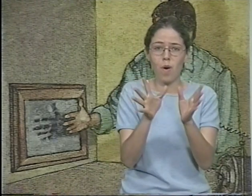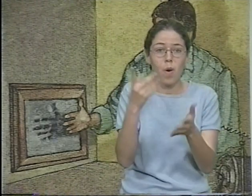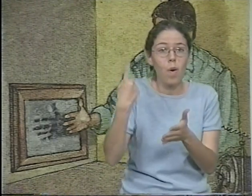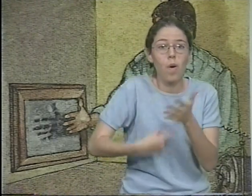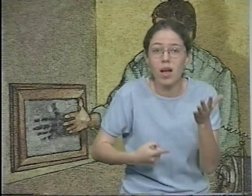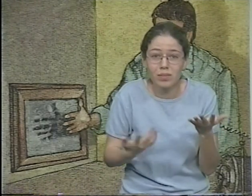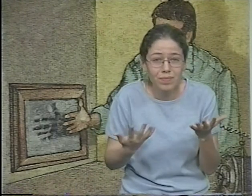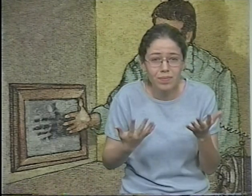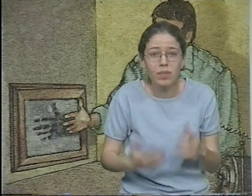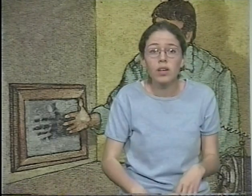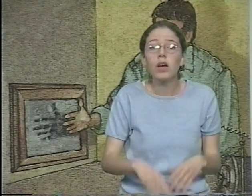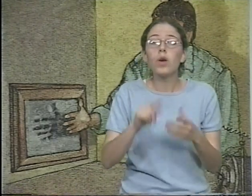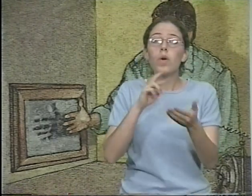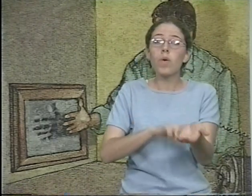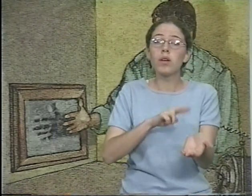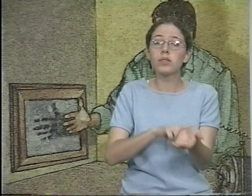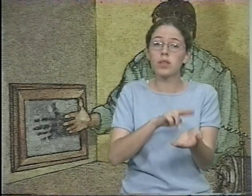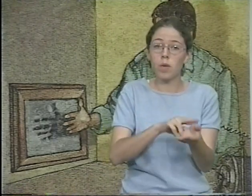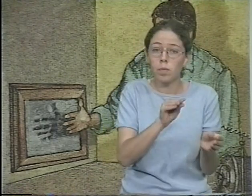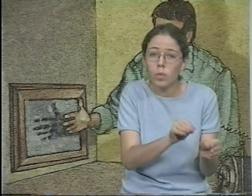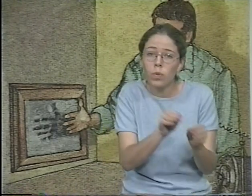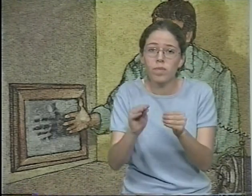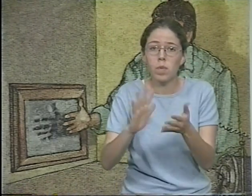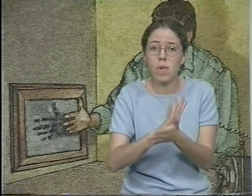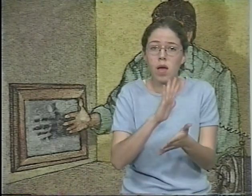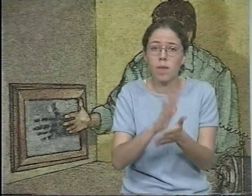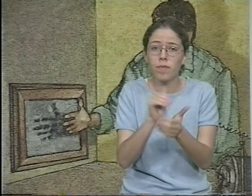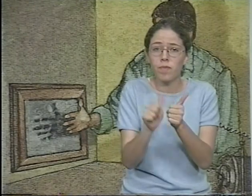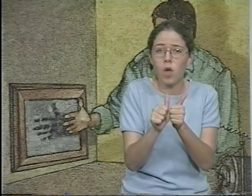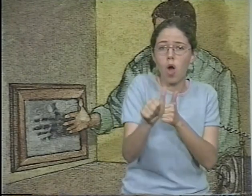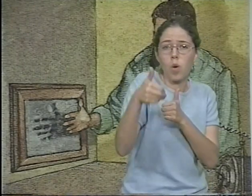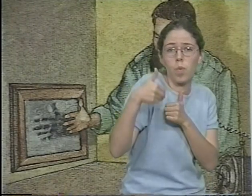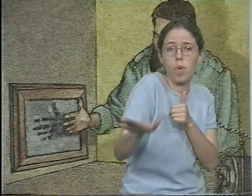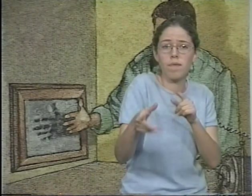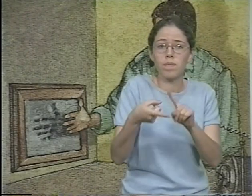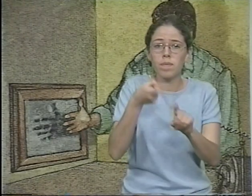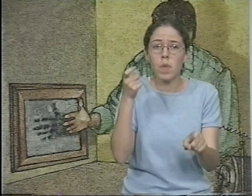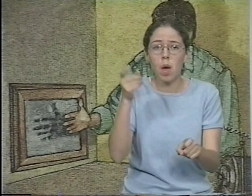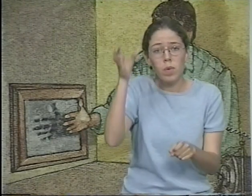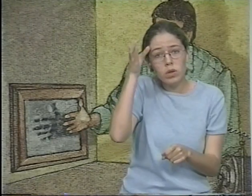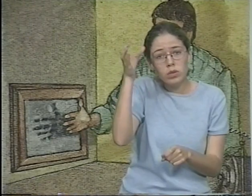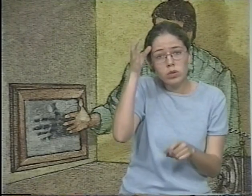There had to be some kind of energy causing the chemicals in the paper to glow like that.